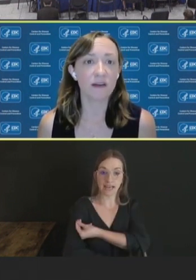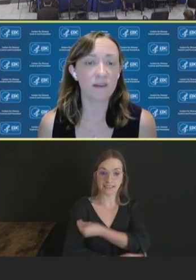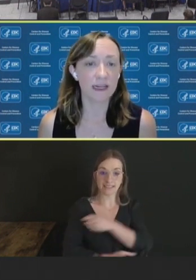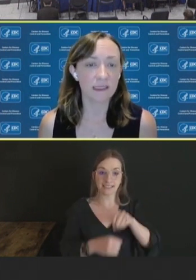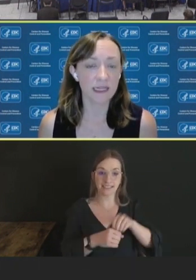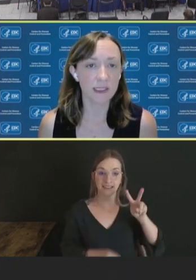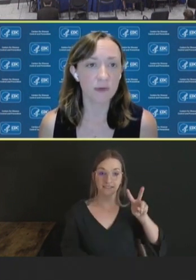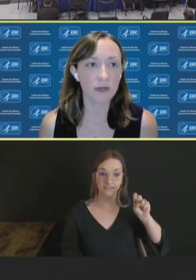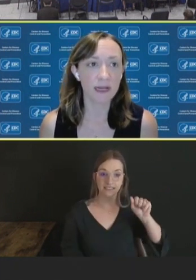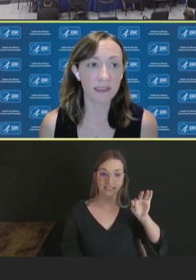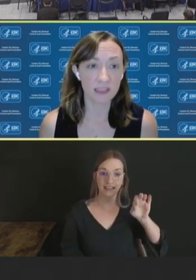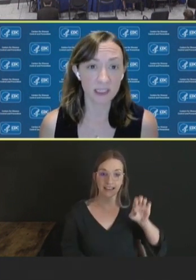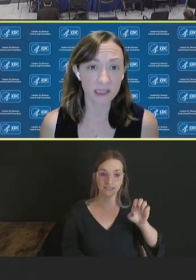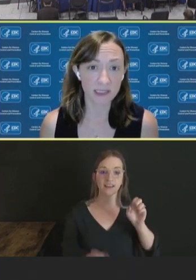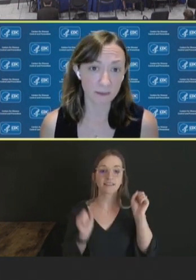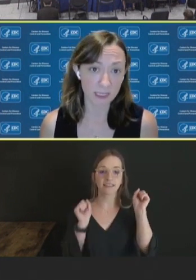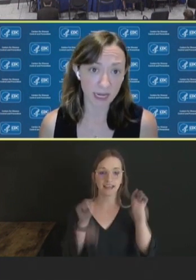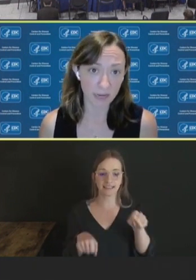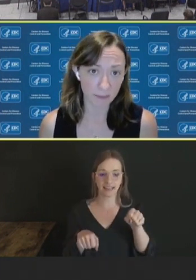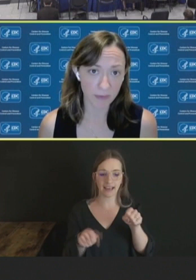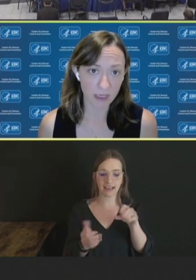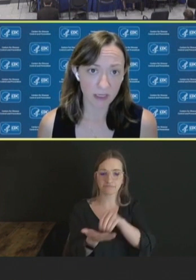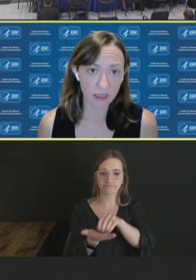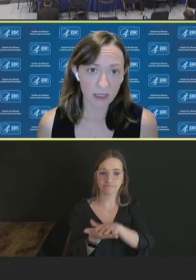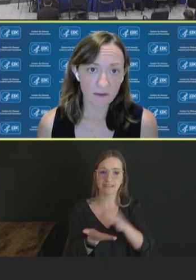vaccines were administered at the same time.